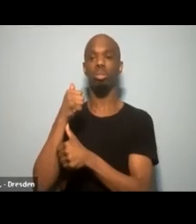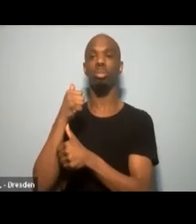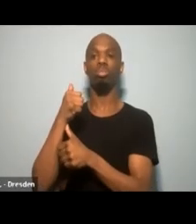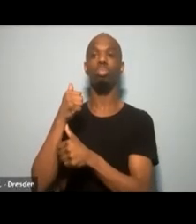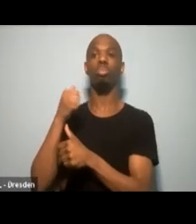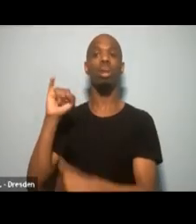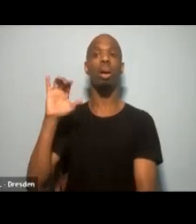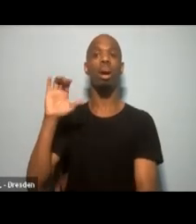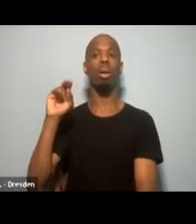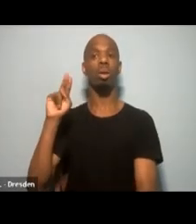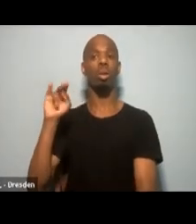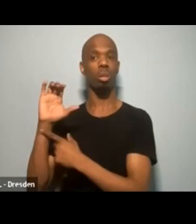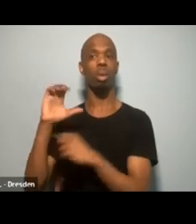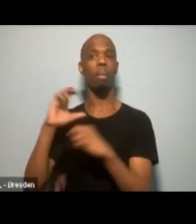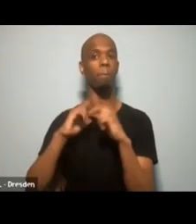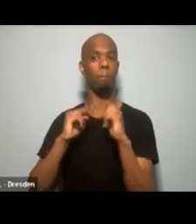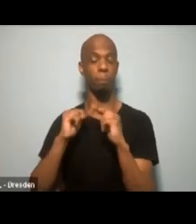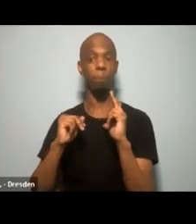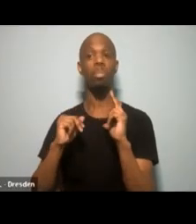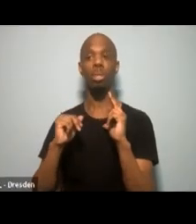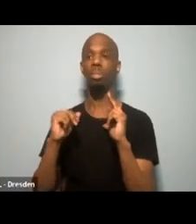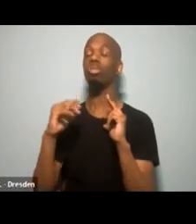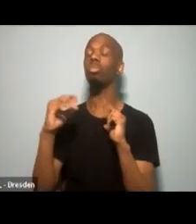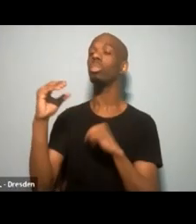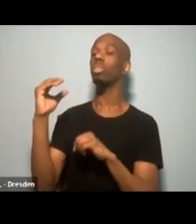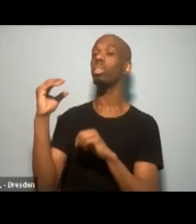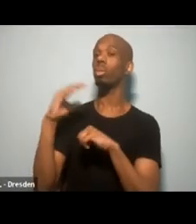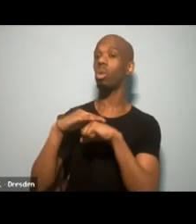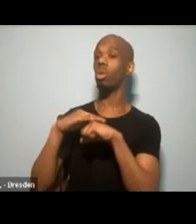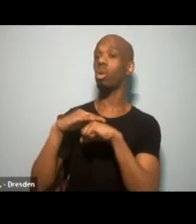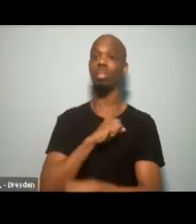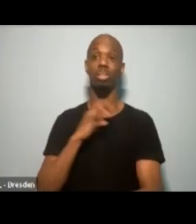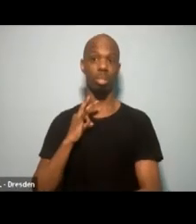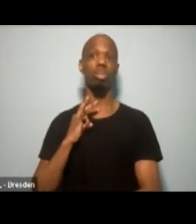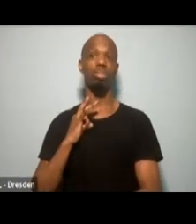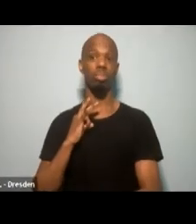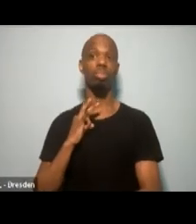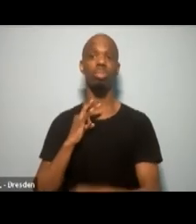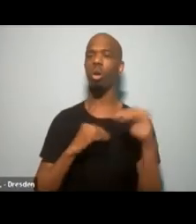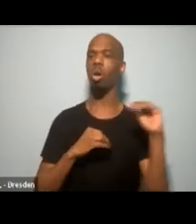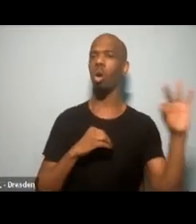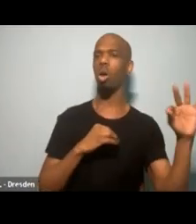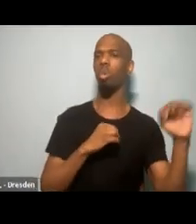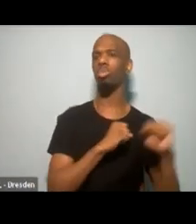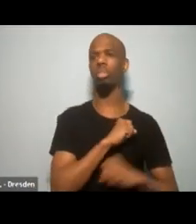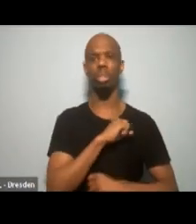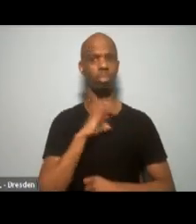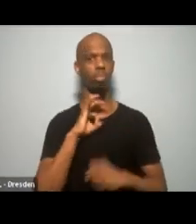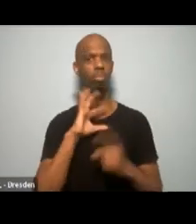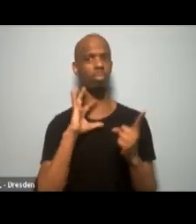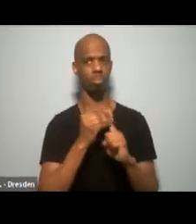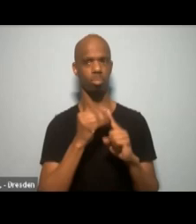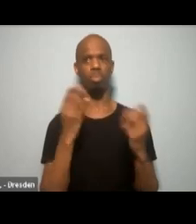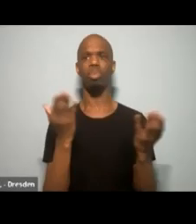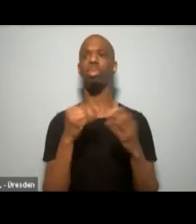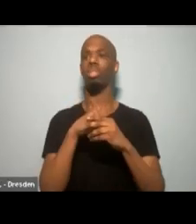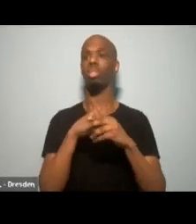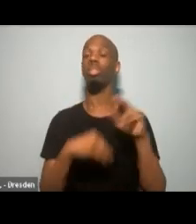and the Oyster of Culture in Nigeria. All these make the National Theatre